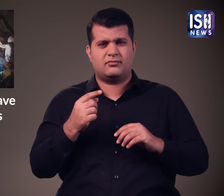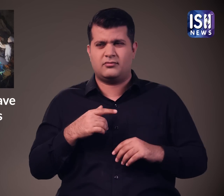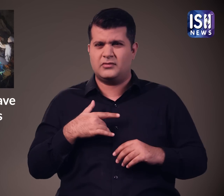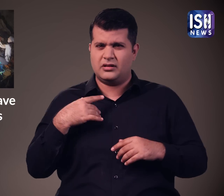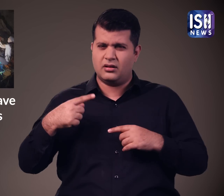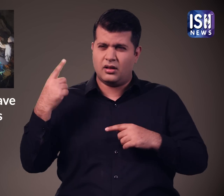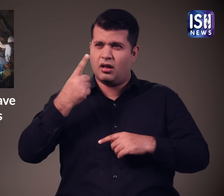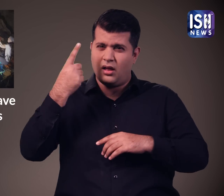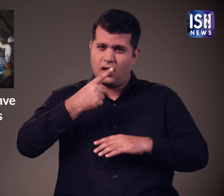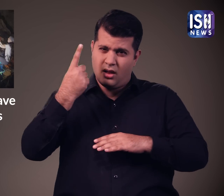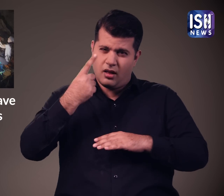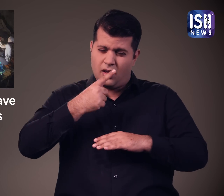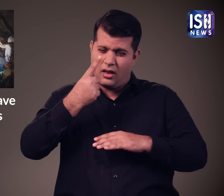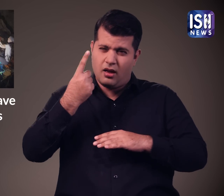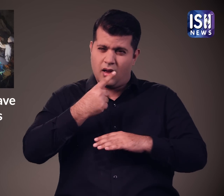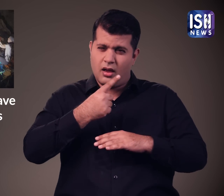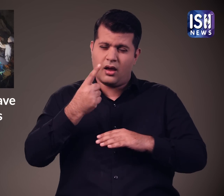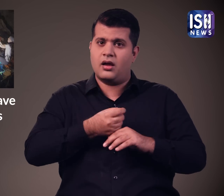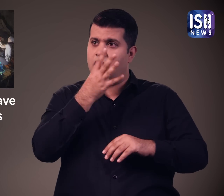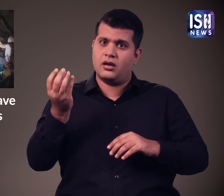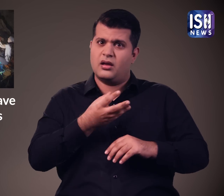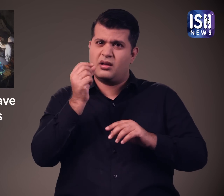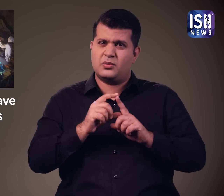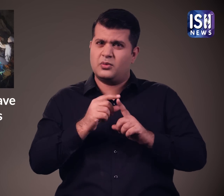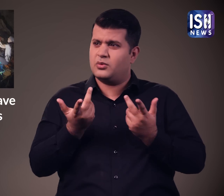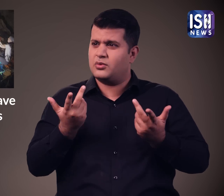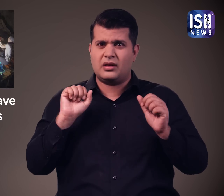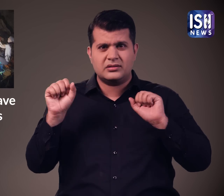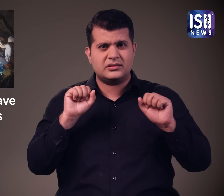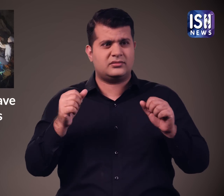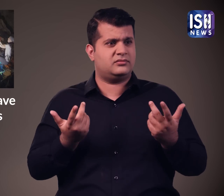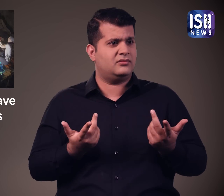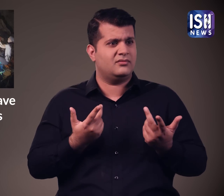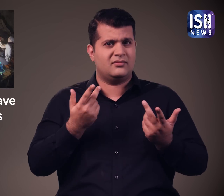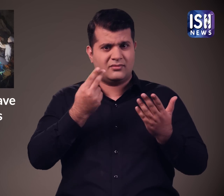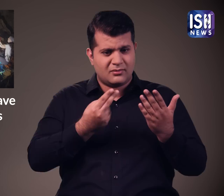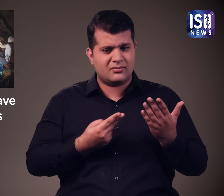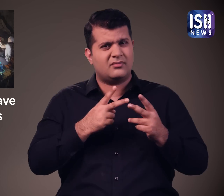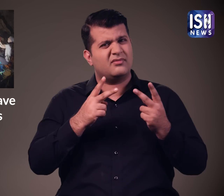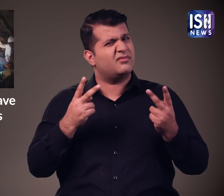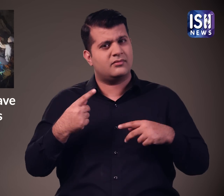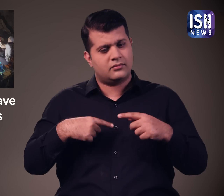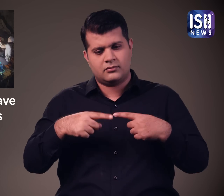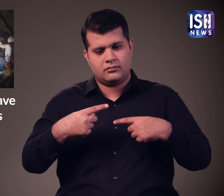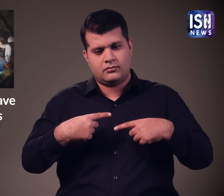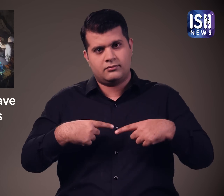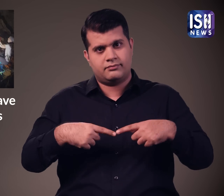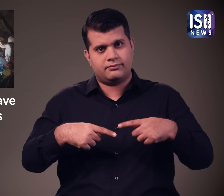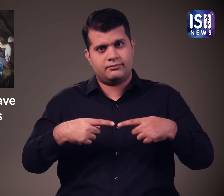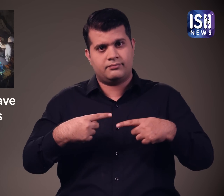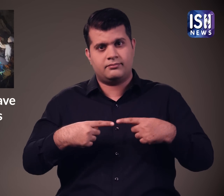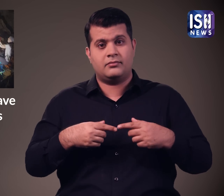Everyday she would follow the same routine.